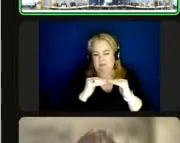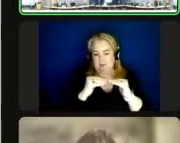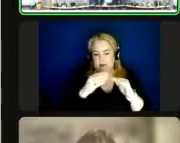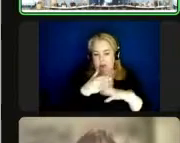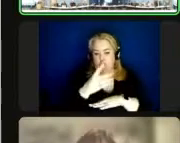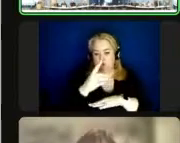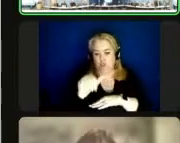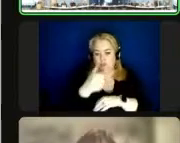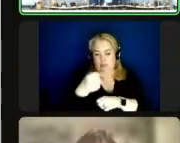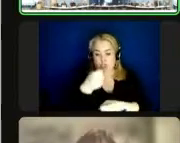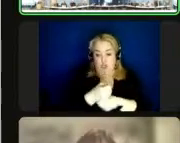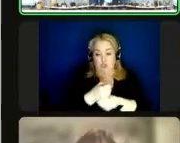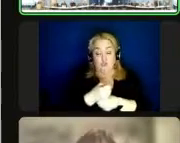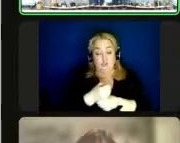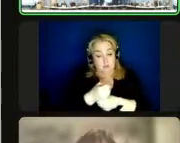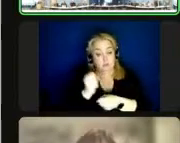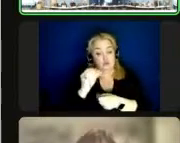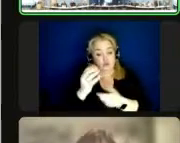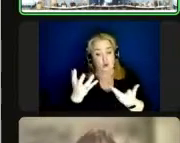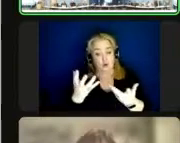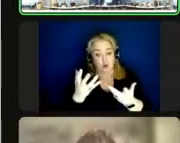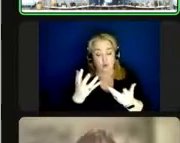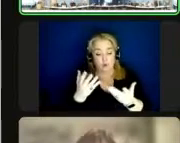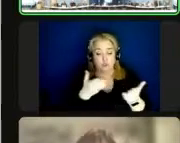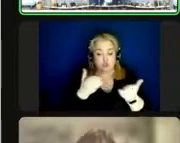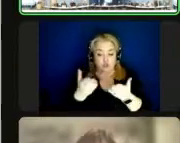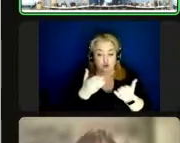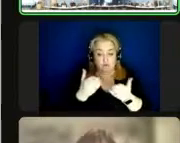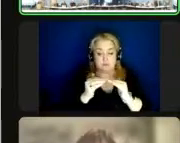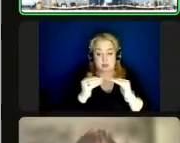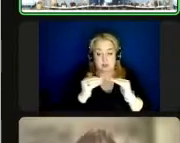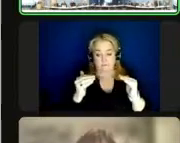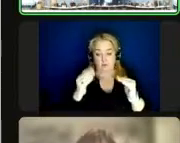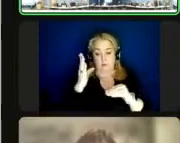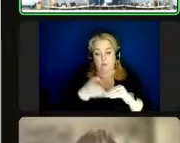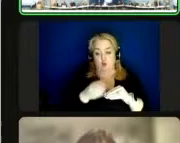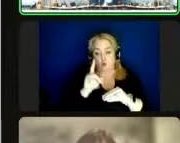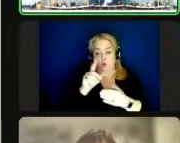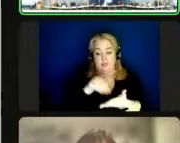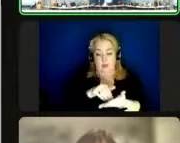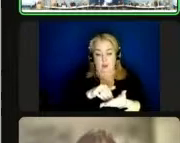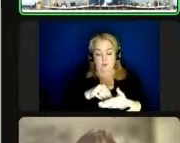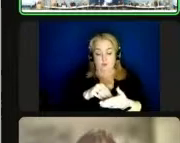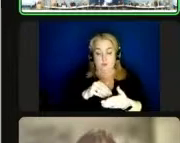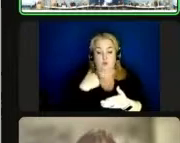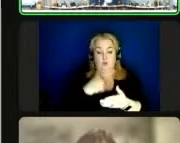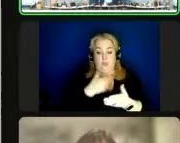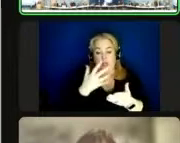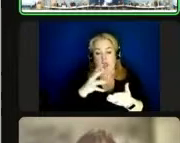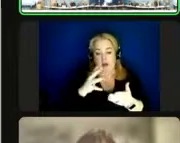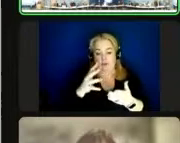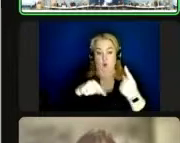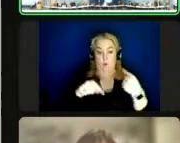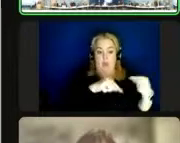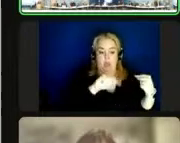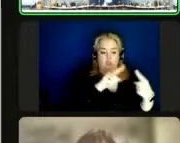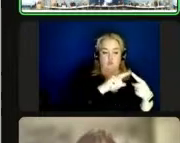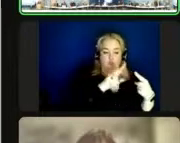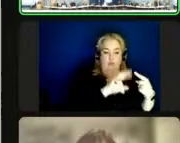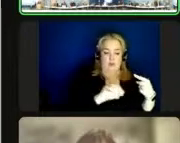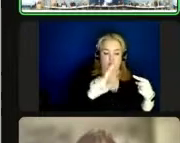HYPERLINK EMPLOYEES PER